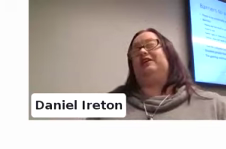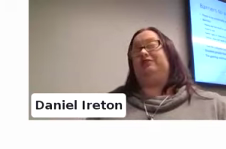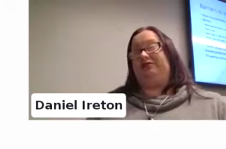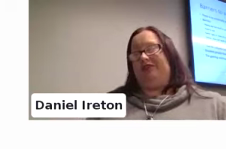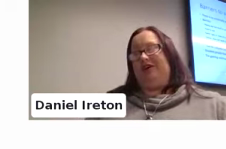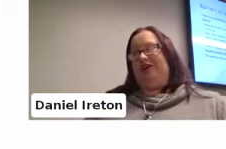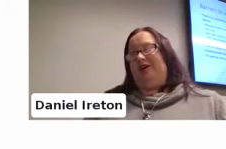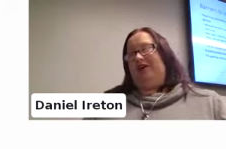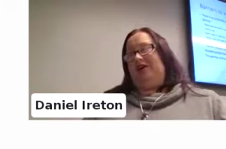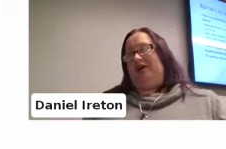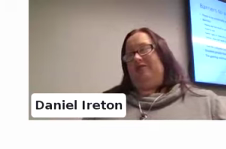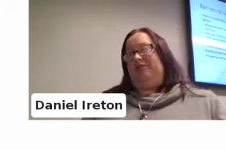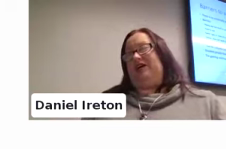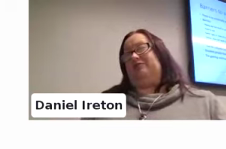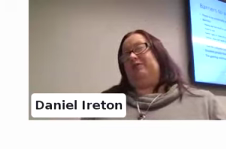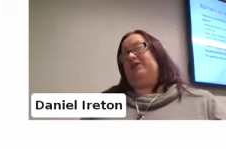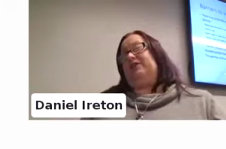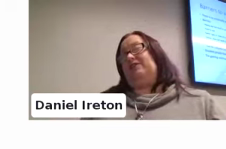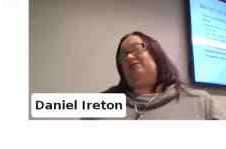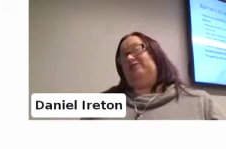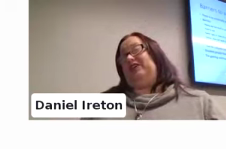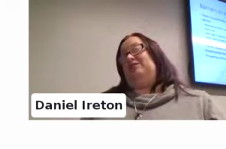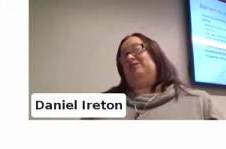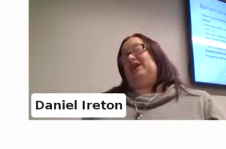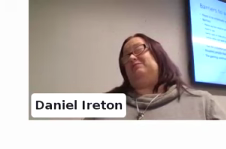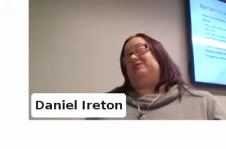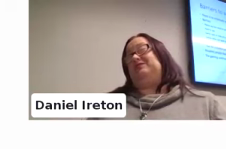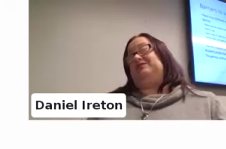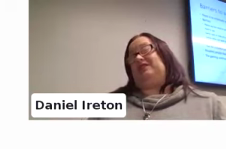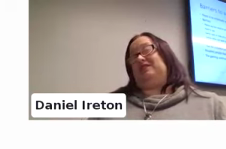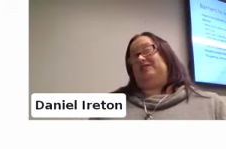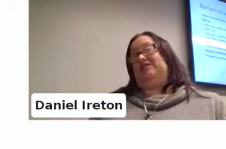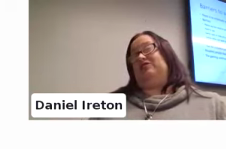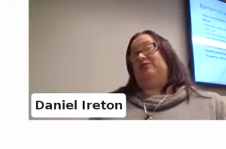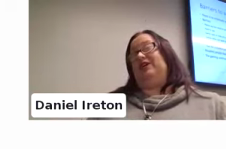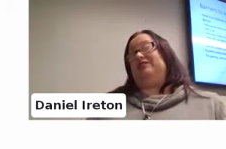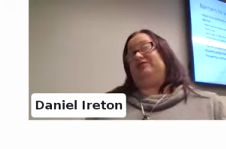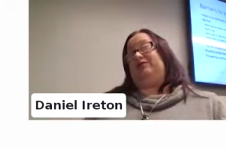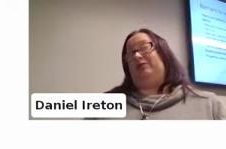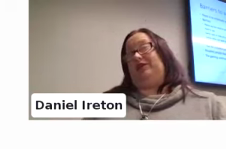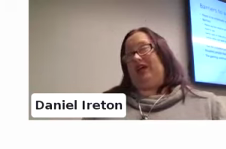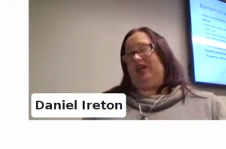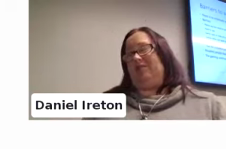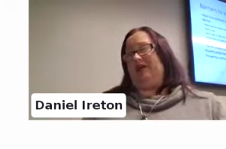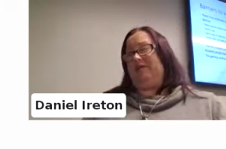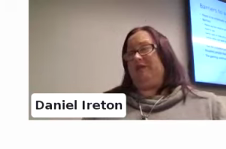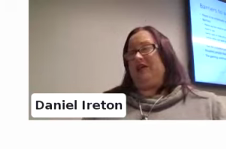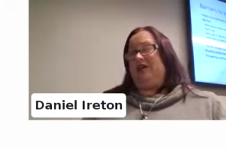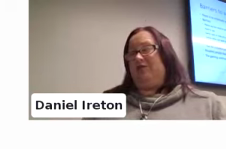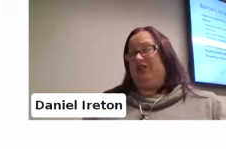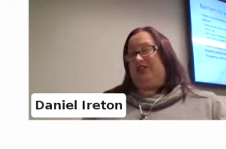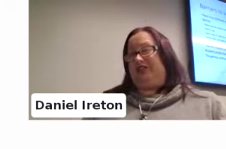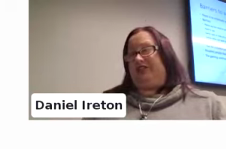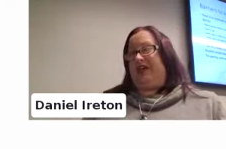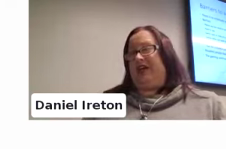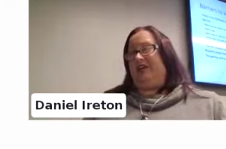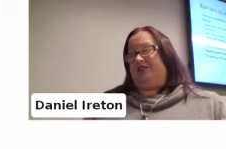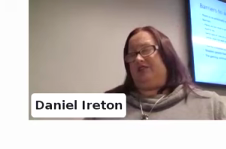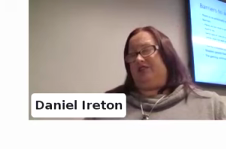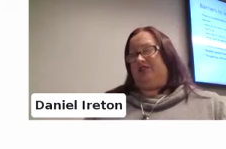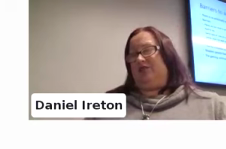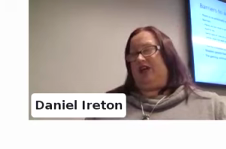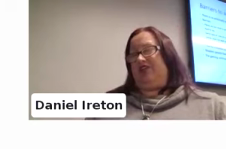So that's something to keep in mind.